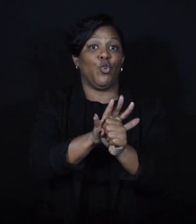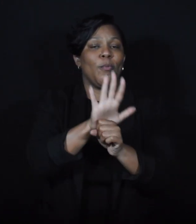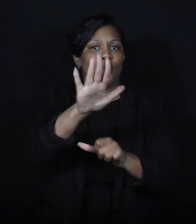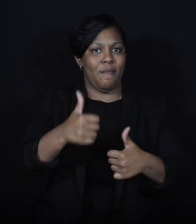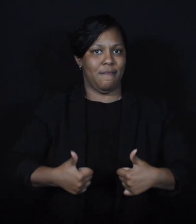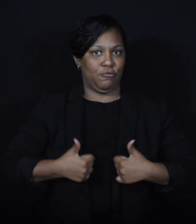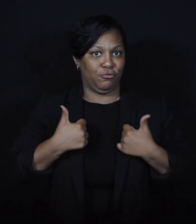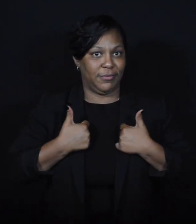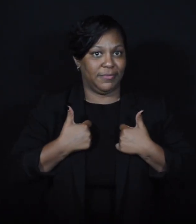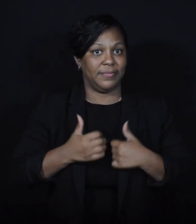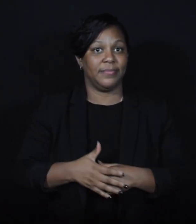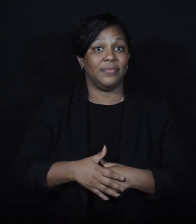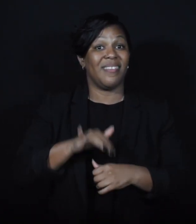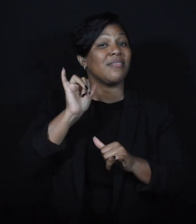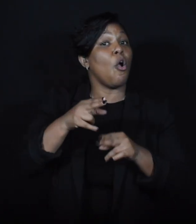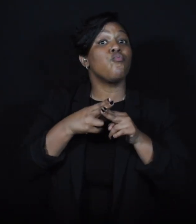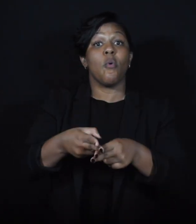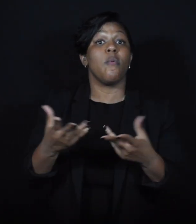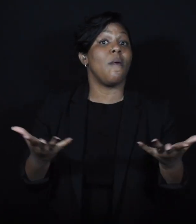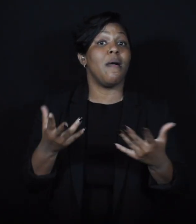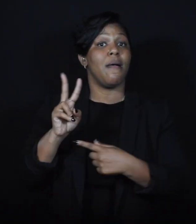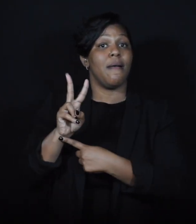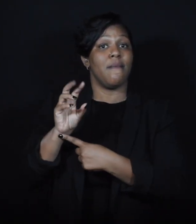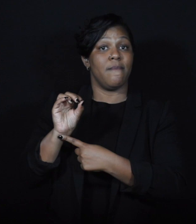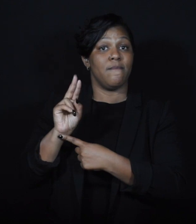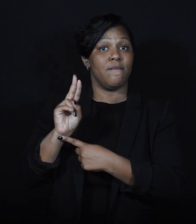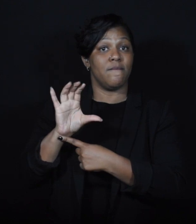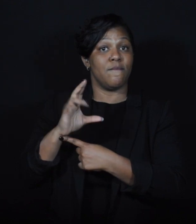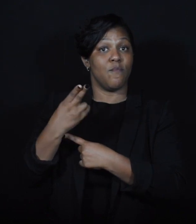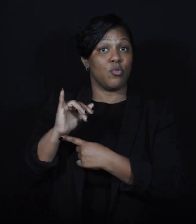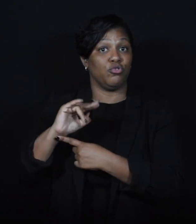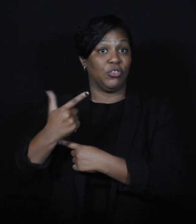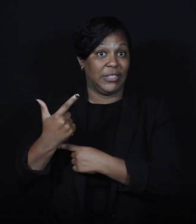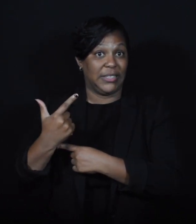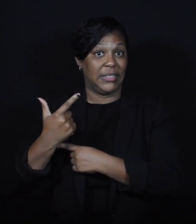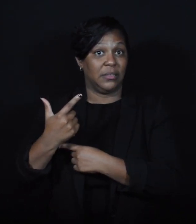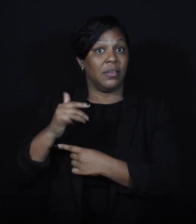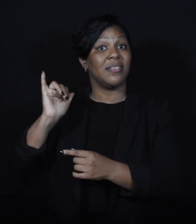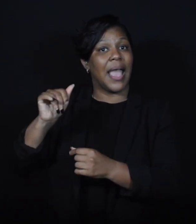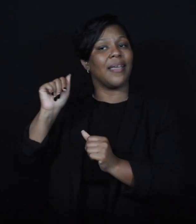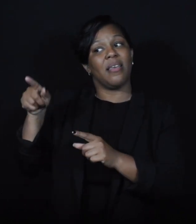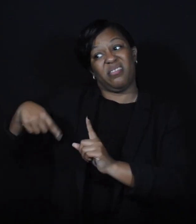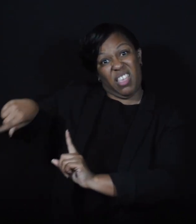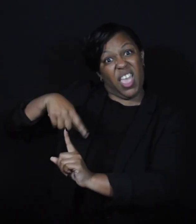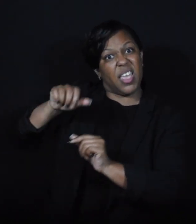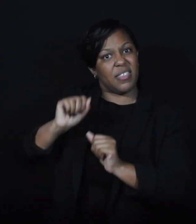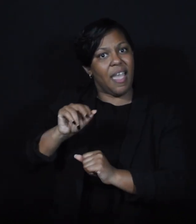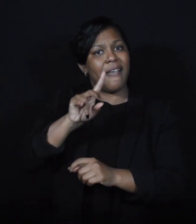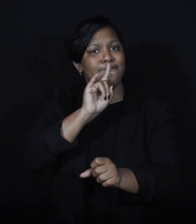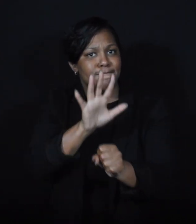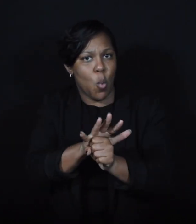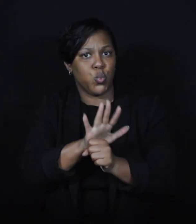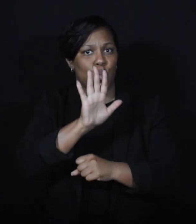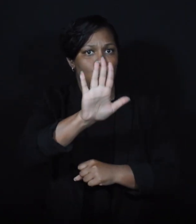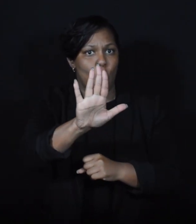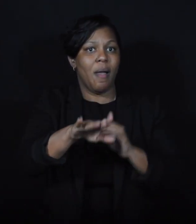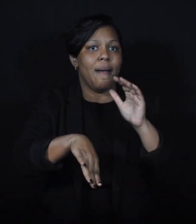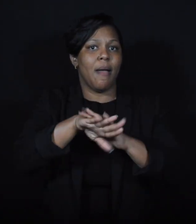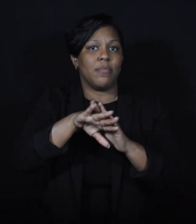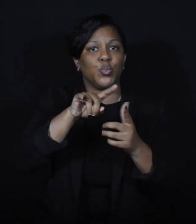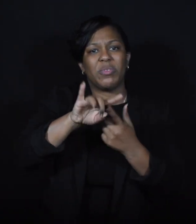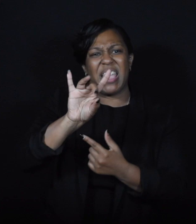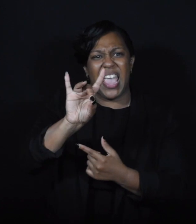This is called “vouching”, and they can vouch for up to eight voters.